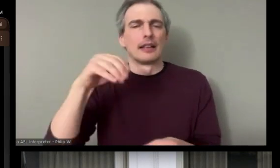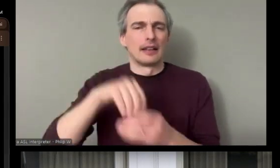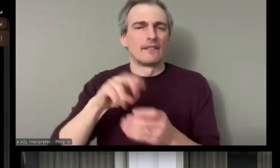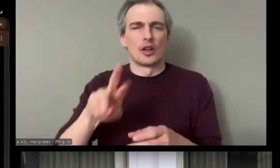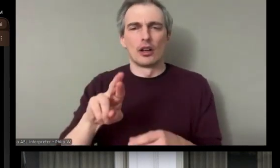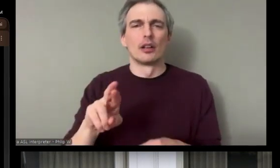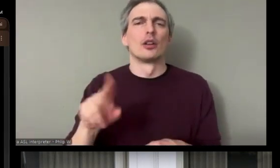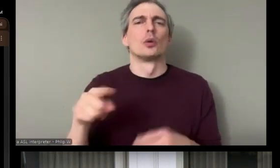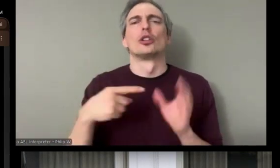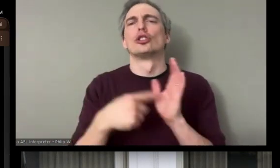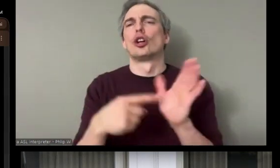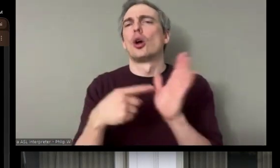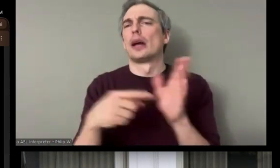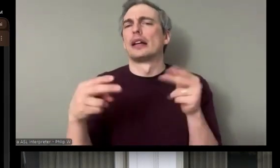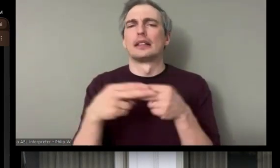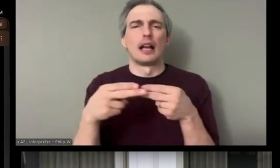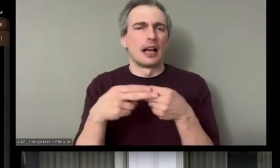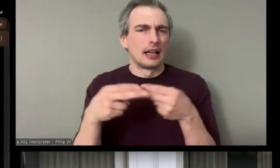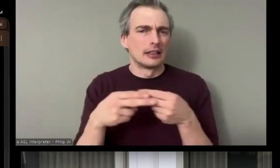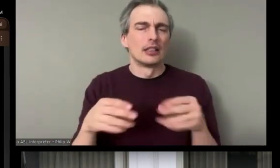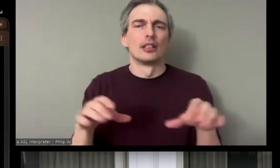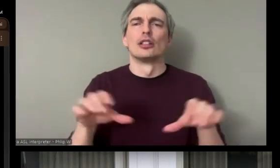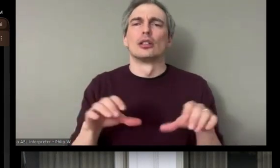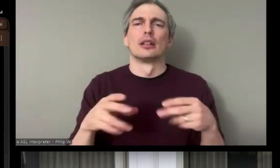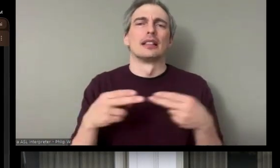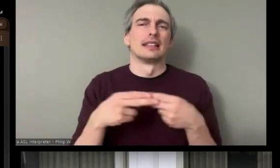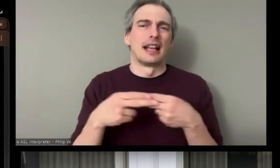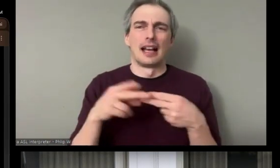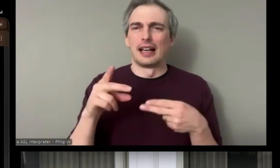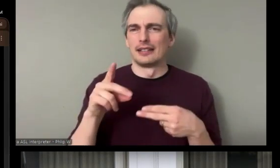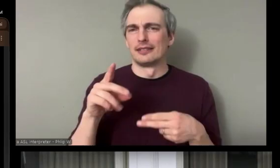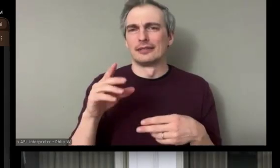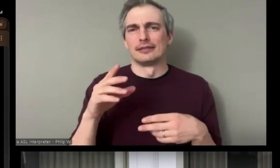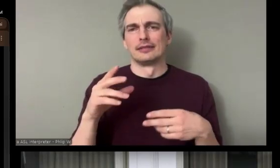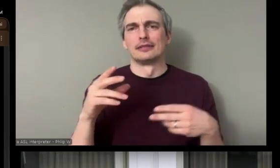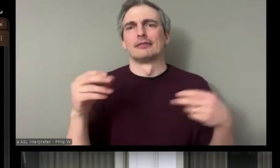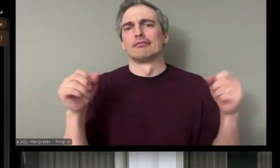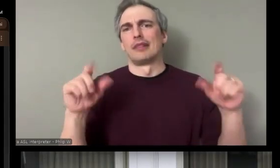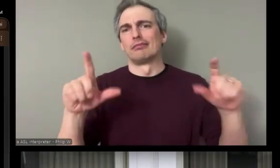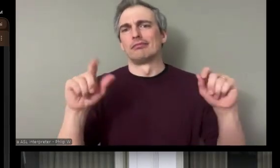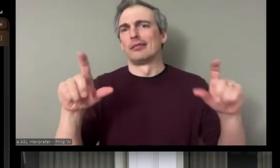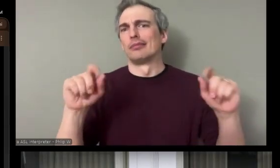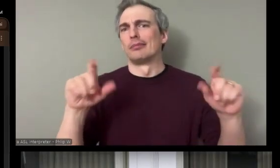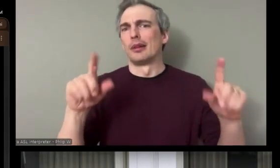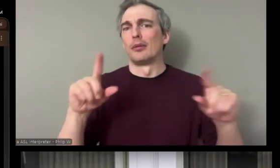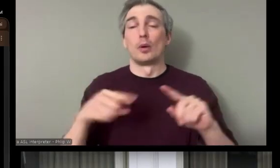deck, our lesson learned from doing a11yVR for a few years is like... Yeah. It should just be in a Zoom.